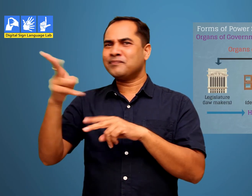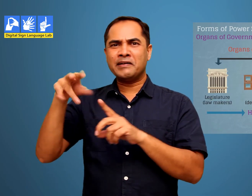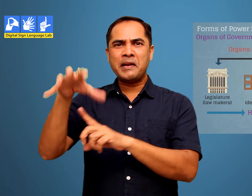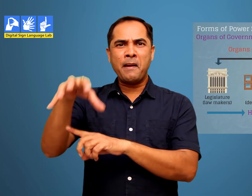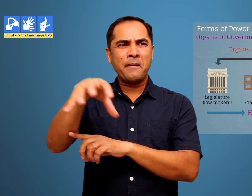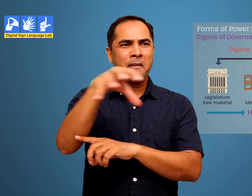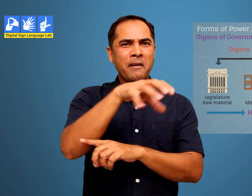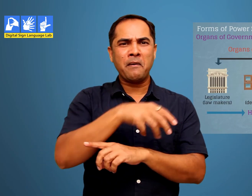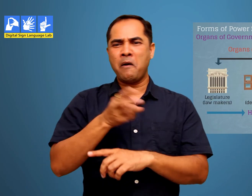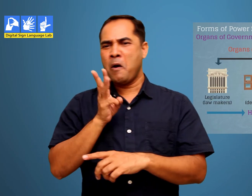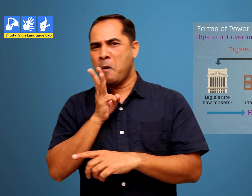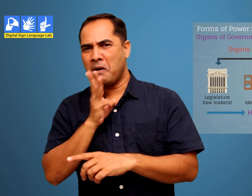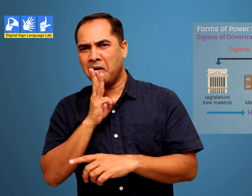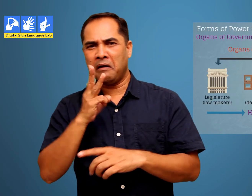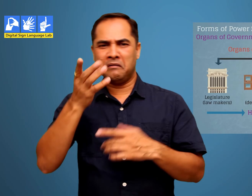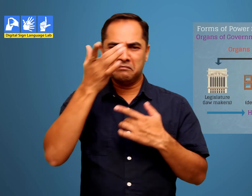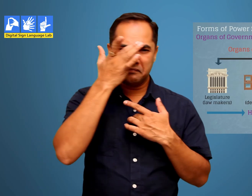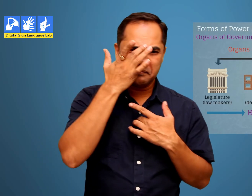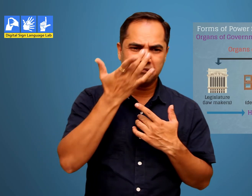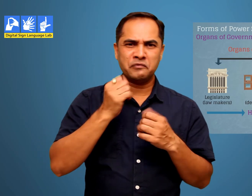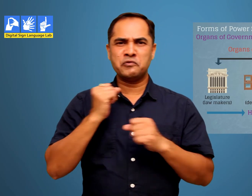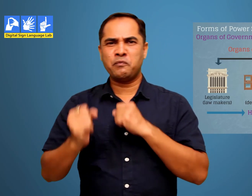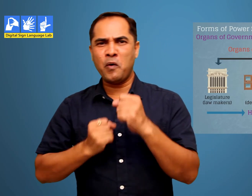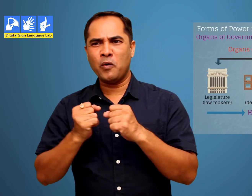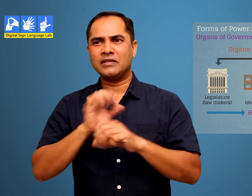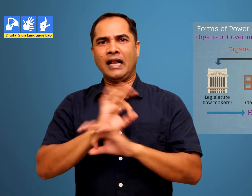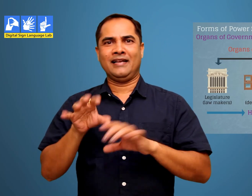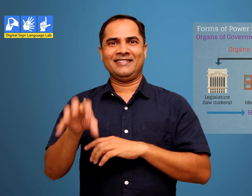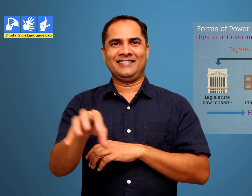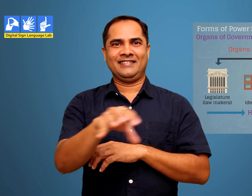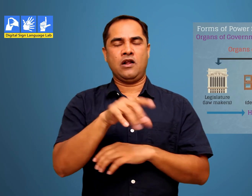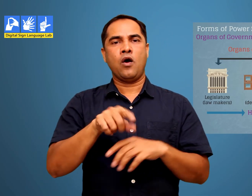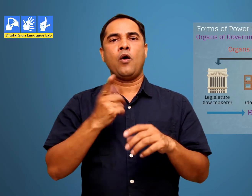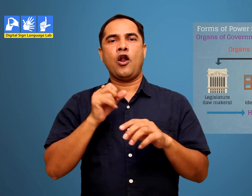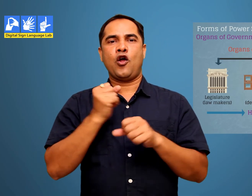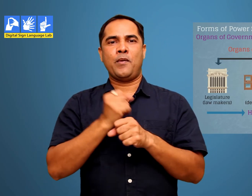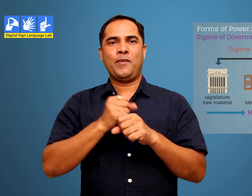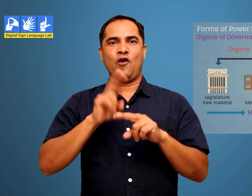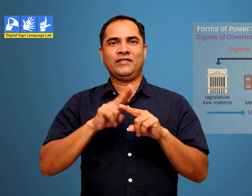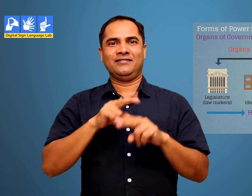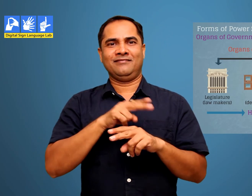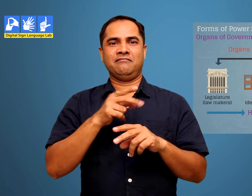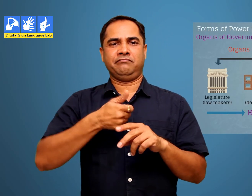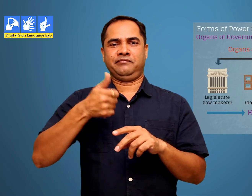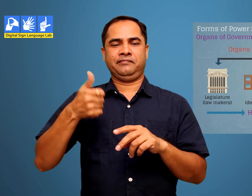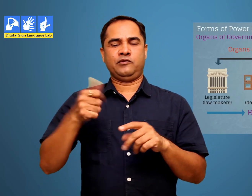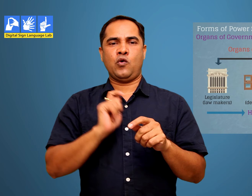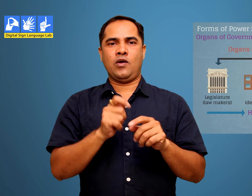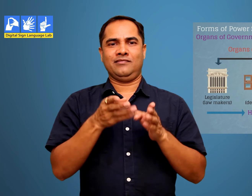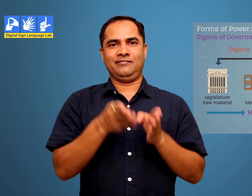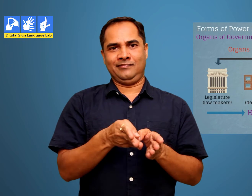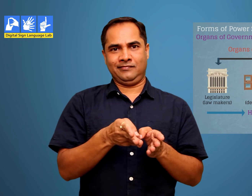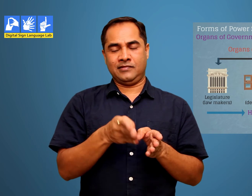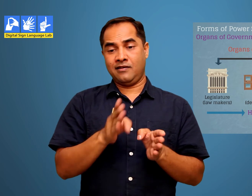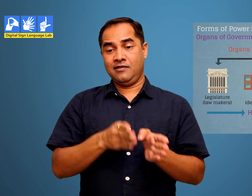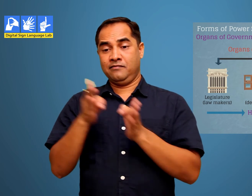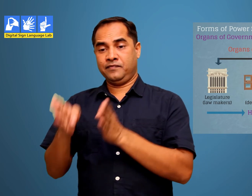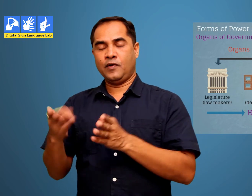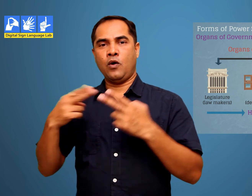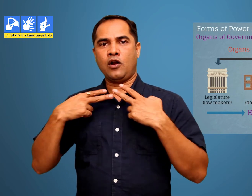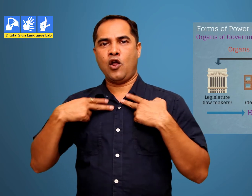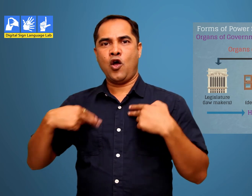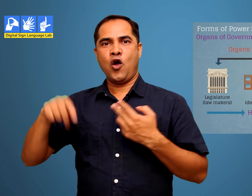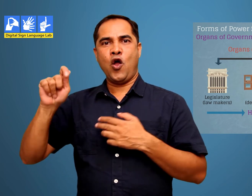and deals with public. The third one is judiciary that is the